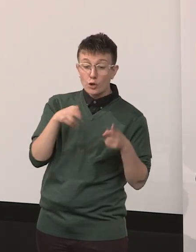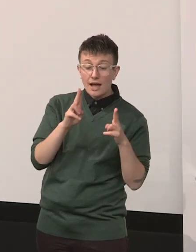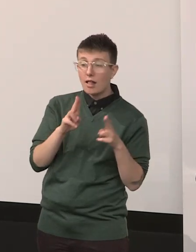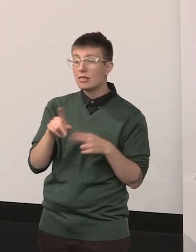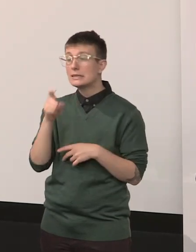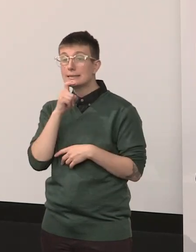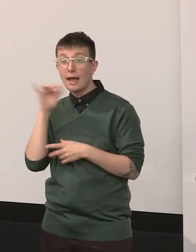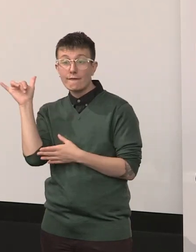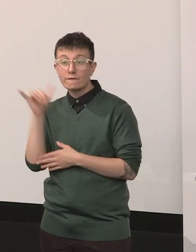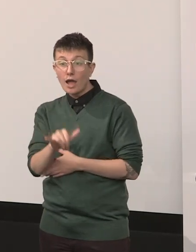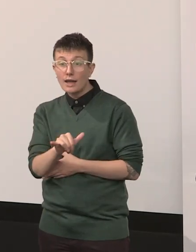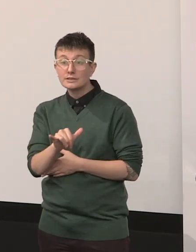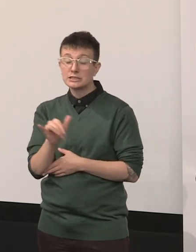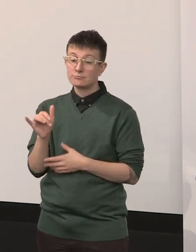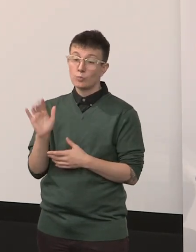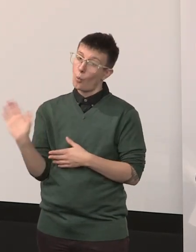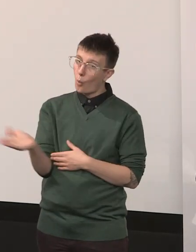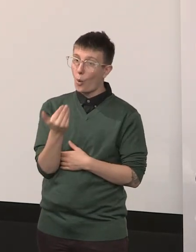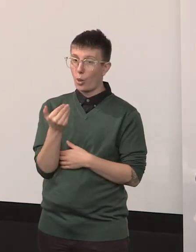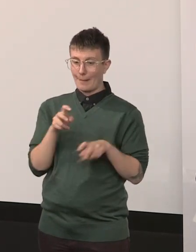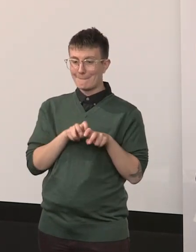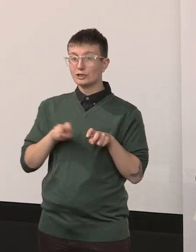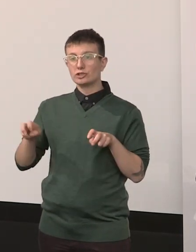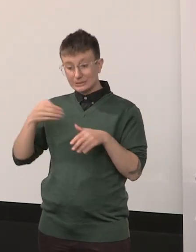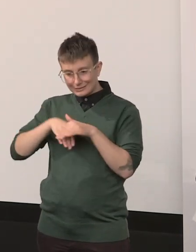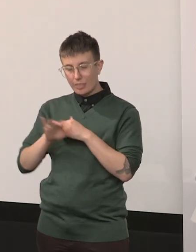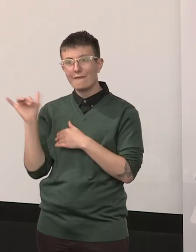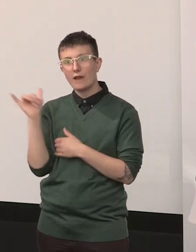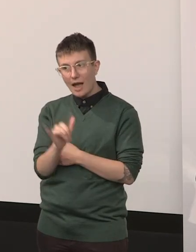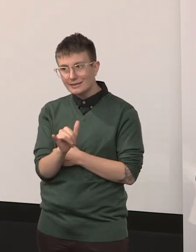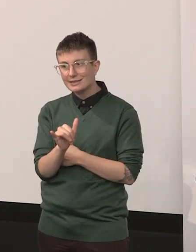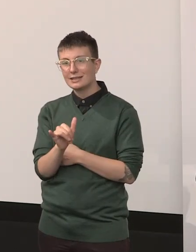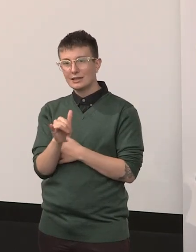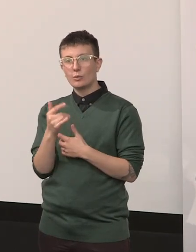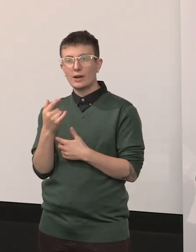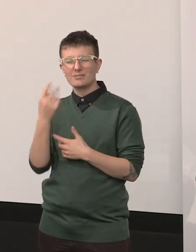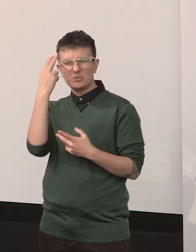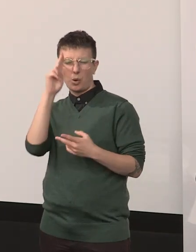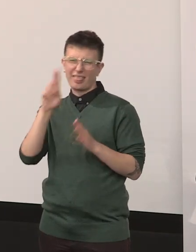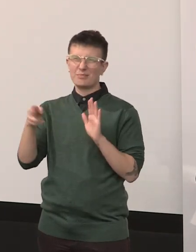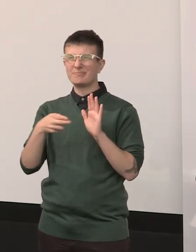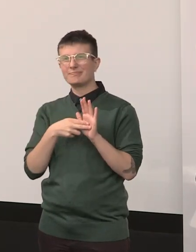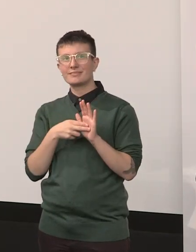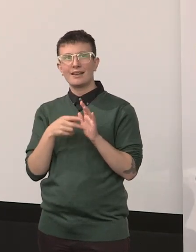resident or working in the hotel, and/or every person who has been in the hotel that may